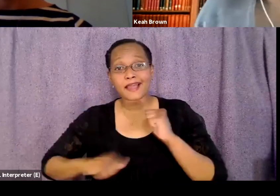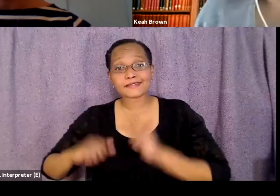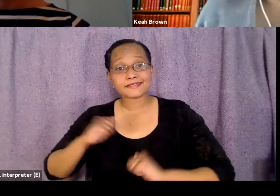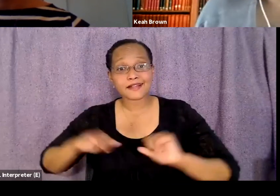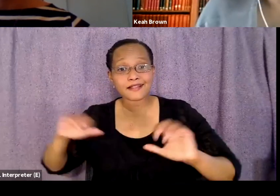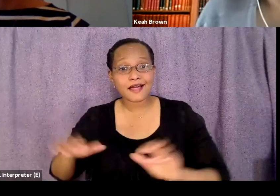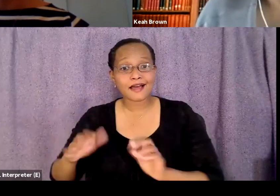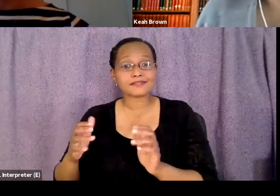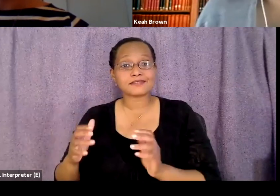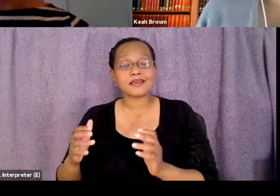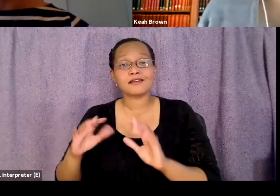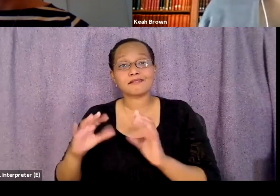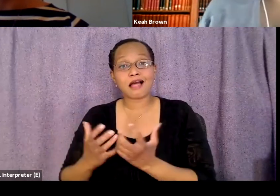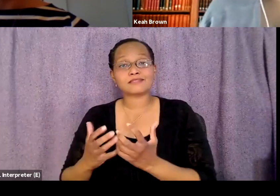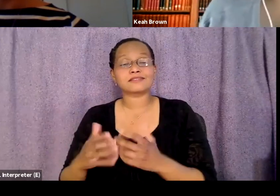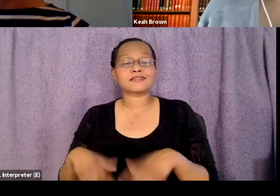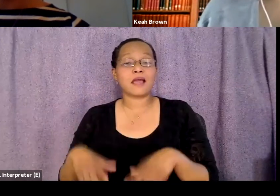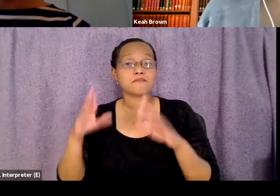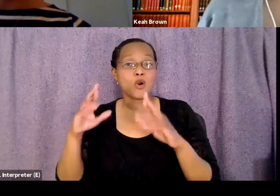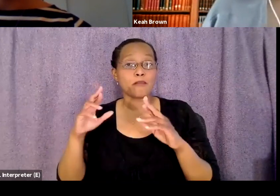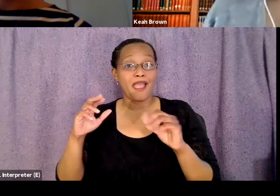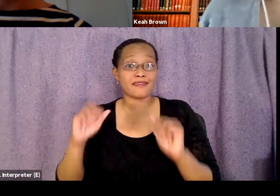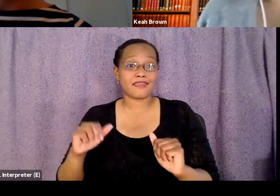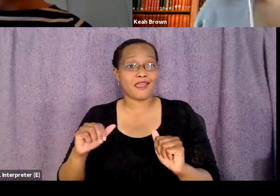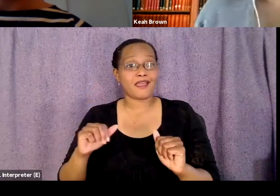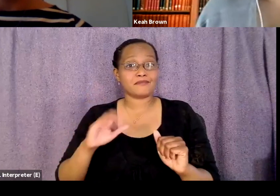Keah Brown: I can land some acting roles and really you know stretch that muscle so I'm